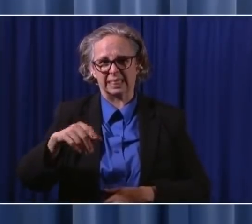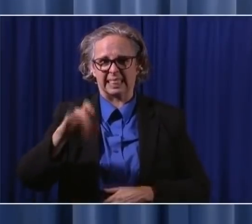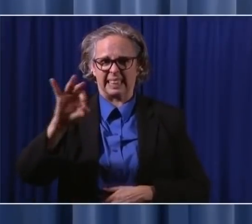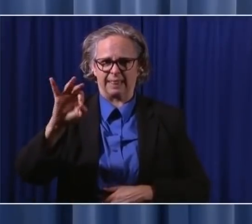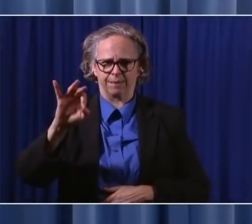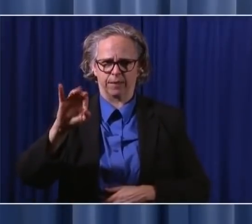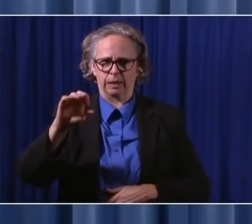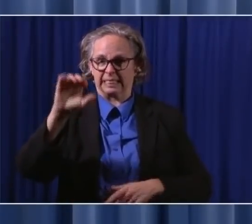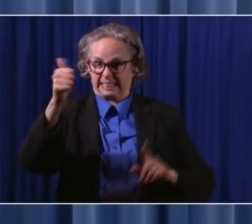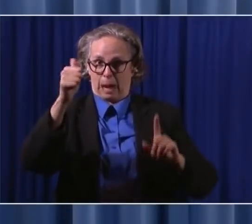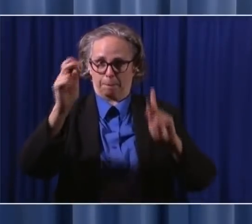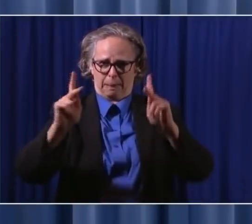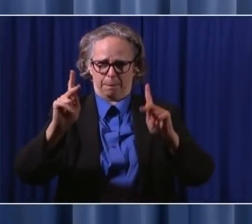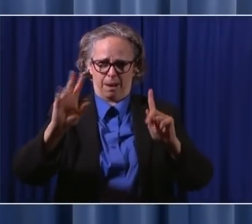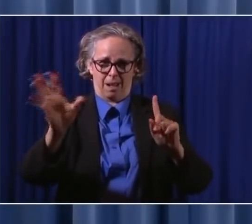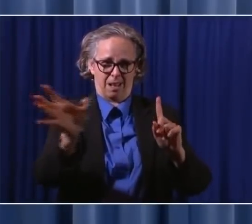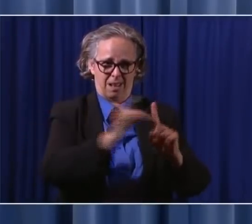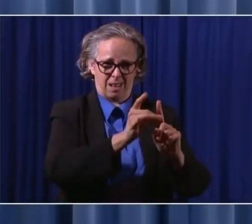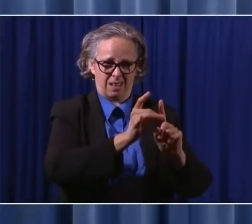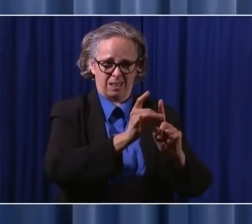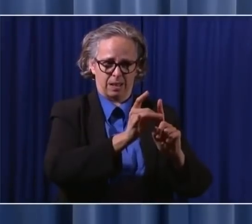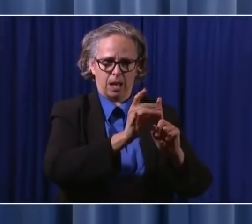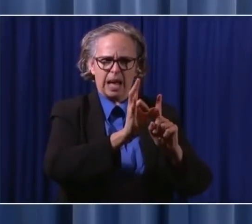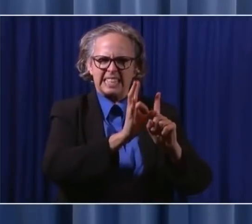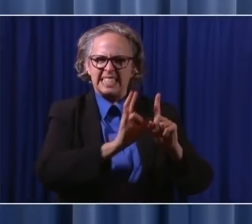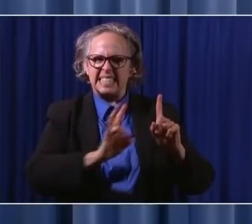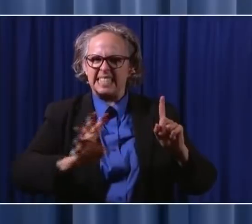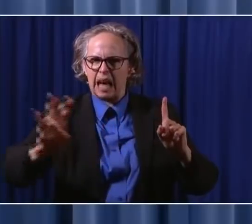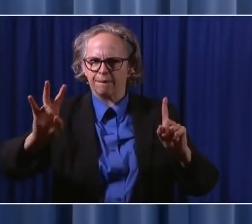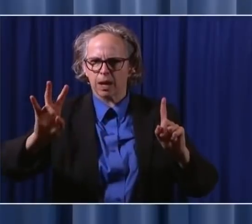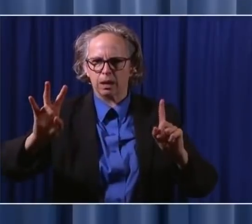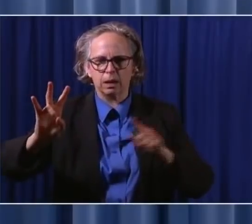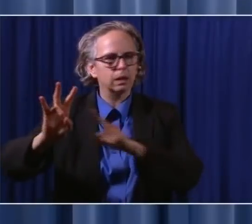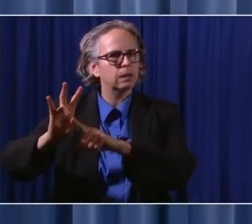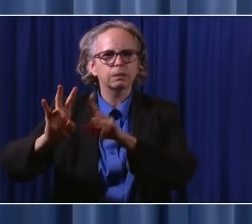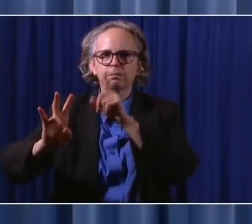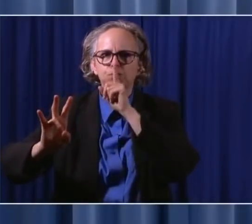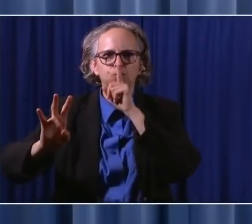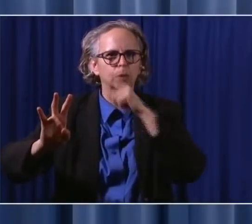SAW THERE AS WE TALKED TO THE COMMISSIONER IS THAT SEVEN OUT